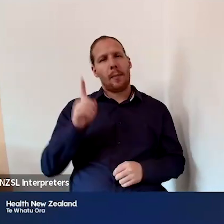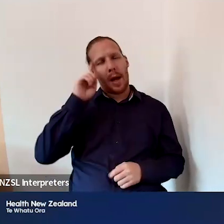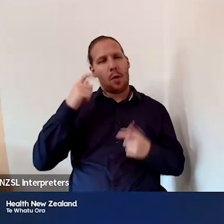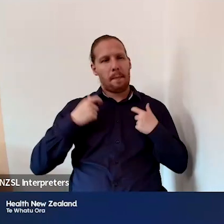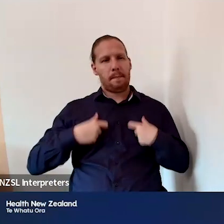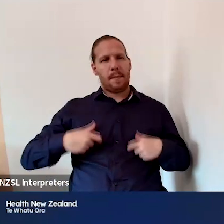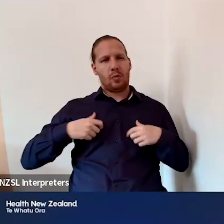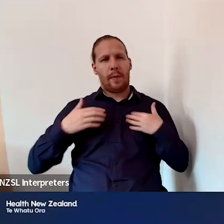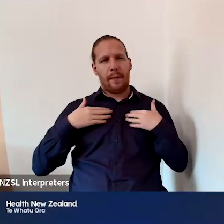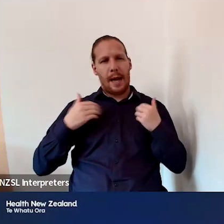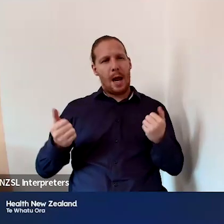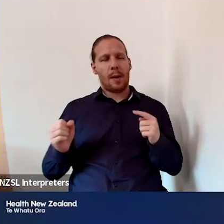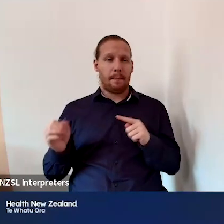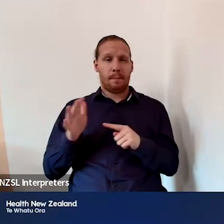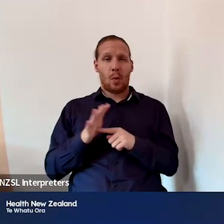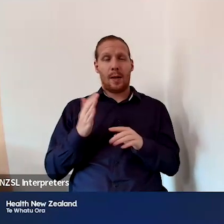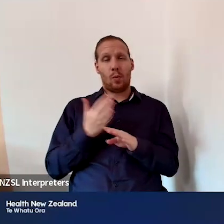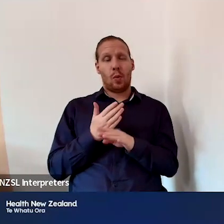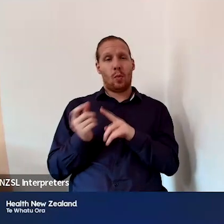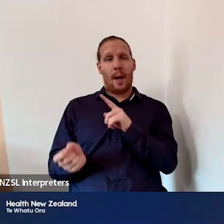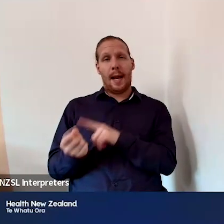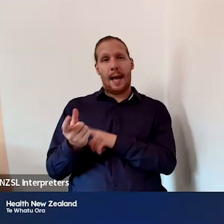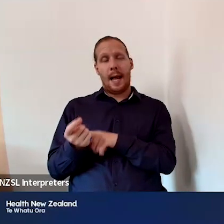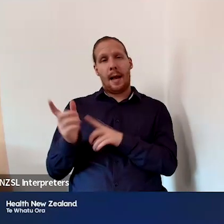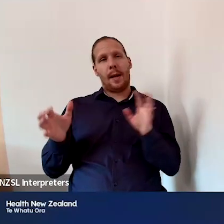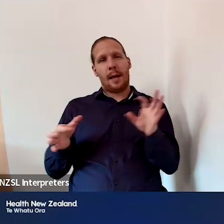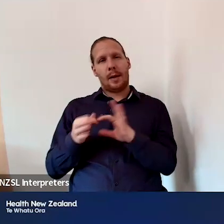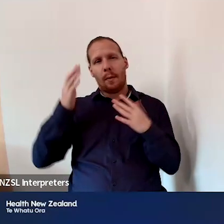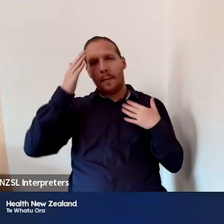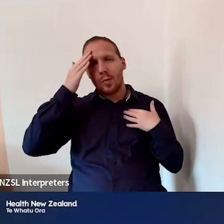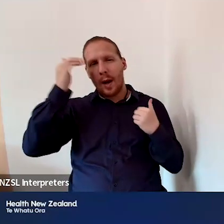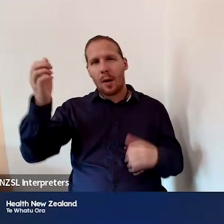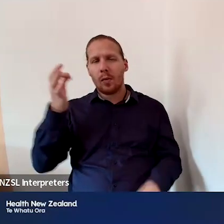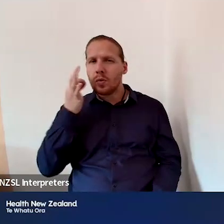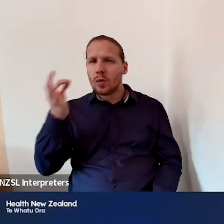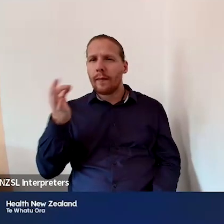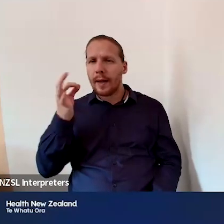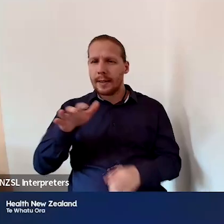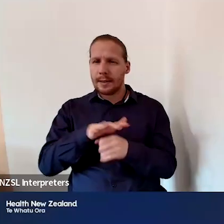got some very important work happening in the mental health survey space Kirsten, and I don't know if you're able to speak to that.